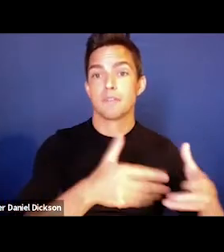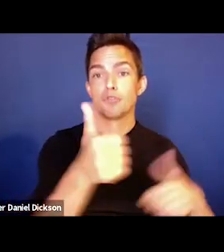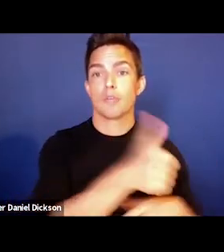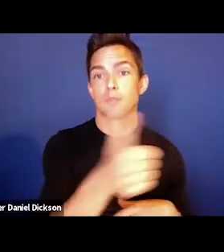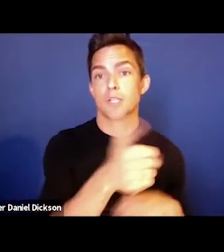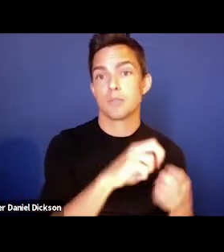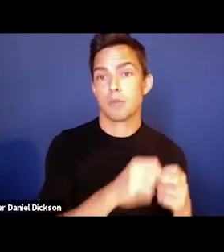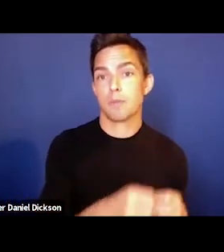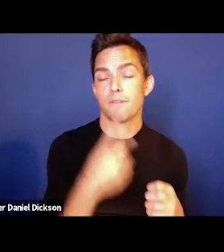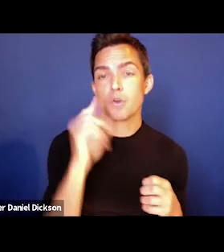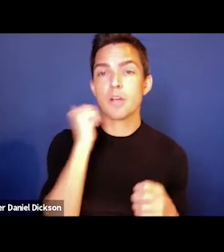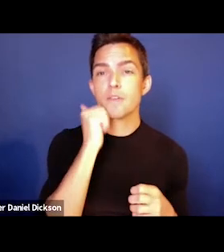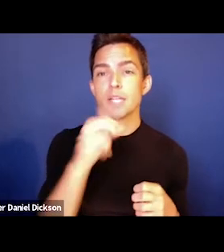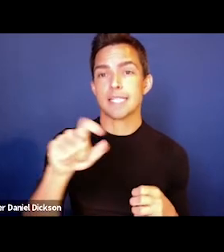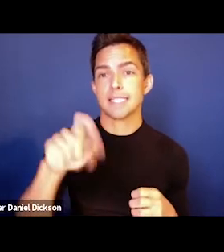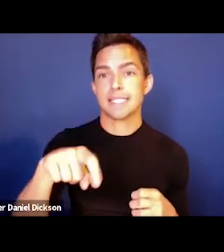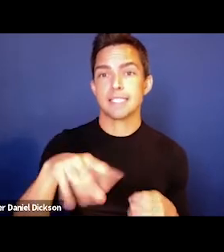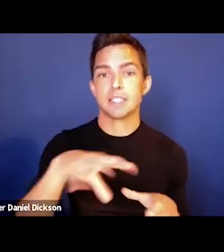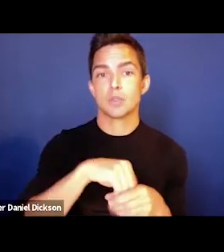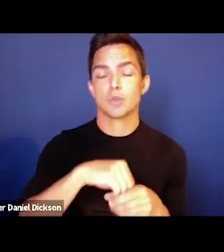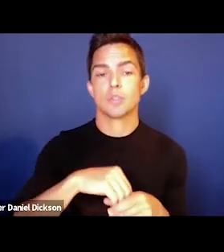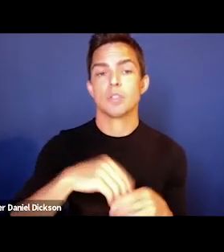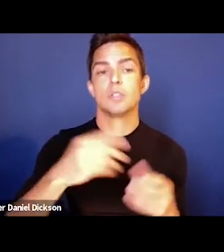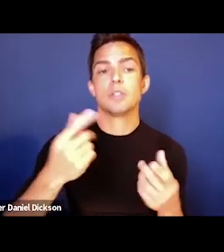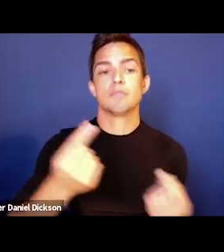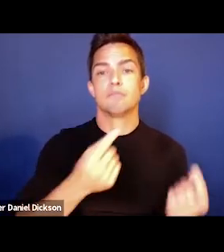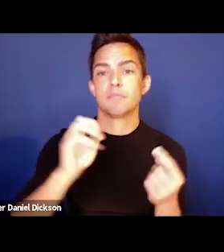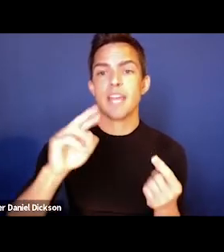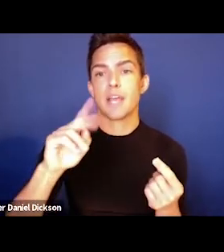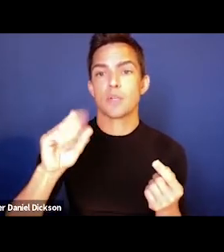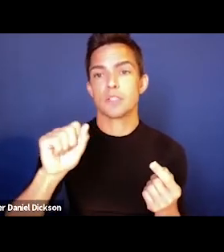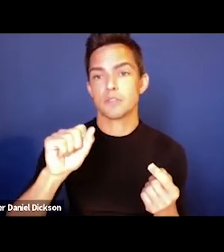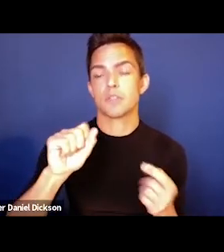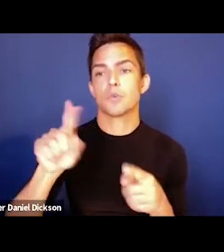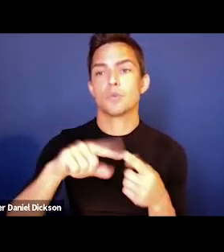for daily needs as including running errands and going to the doctor and transportation